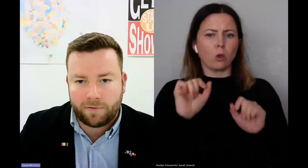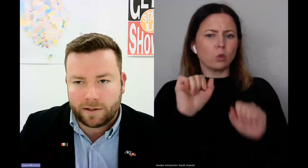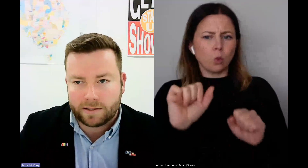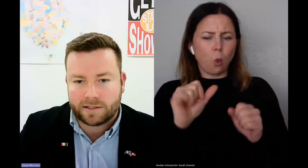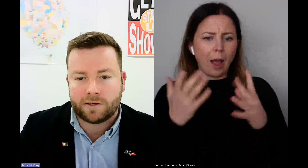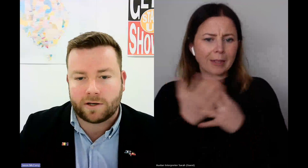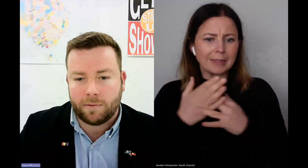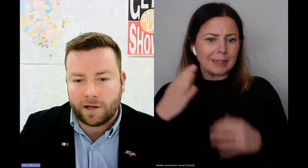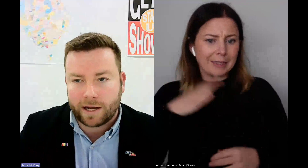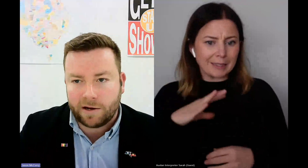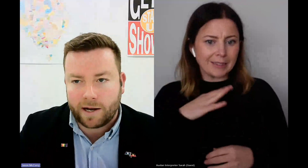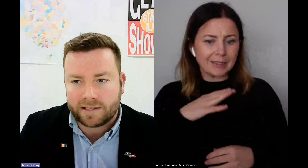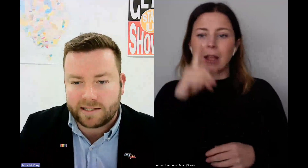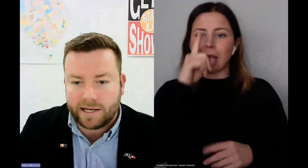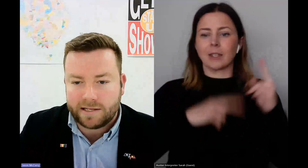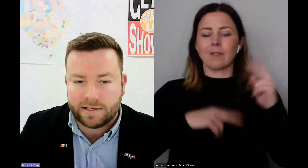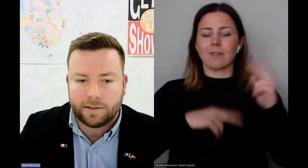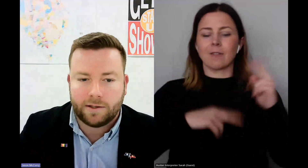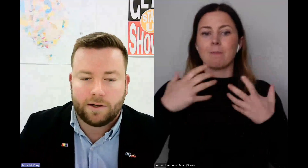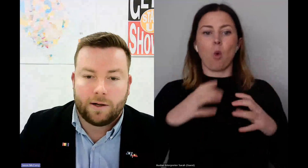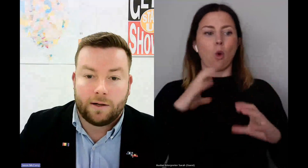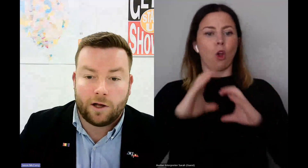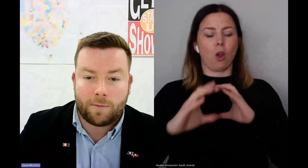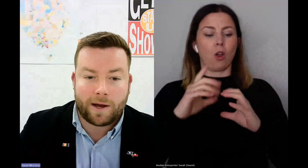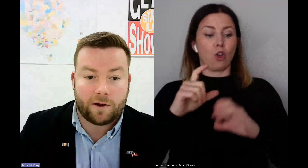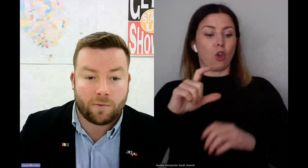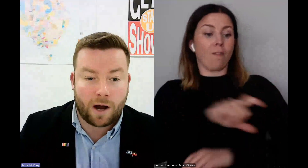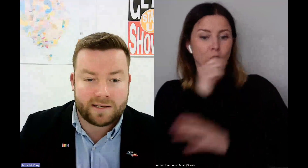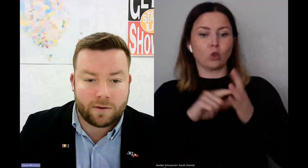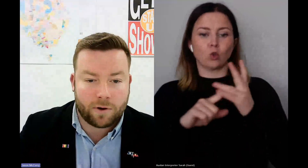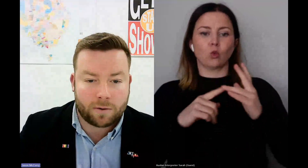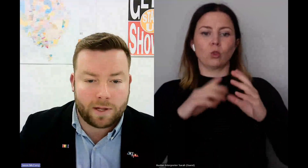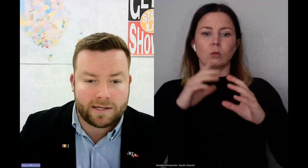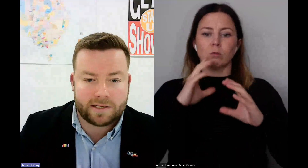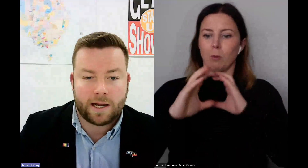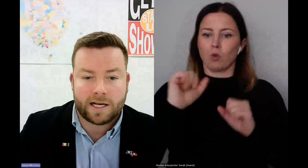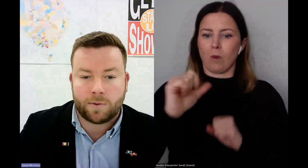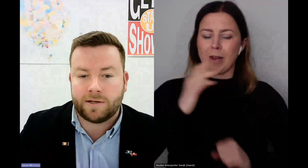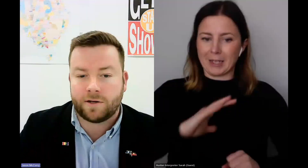confidence to communicate your access needs, learn about your rights in the workplace as well as